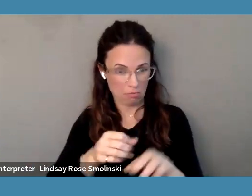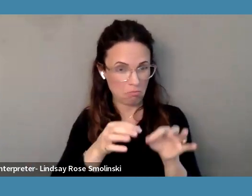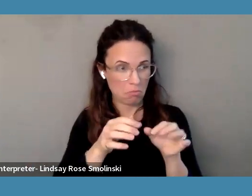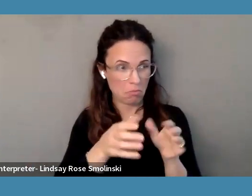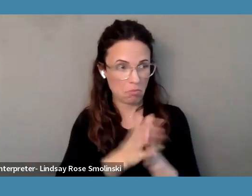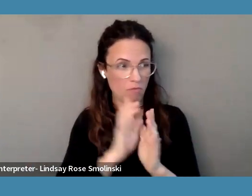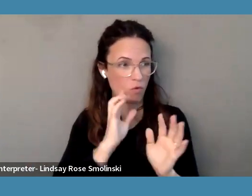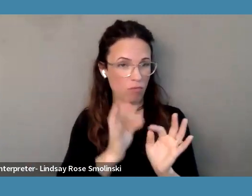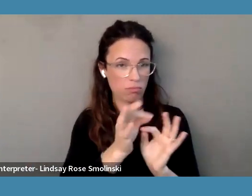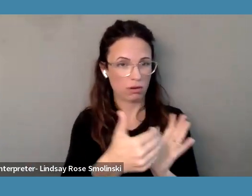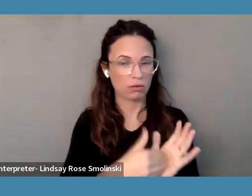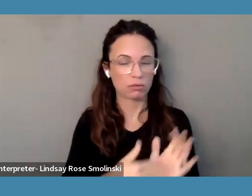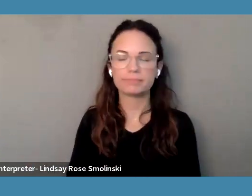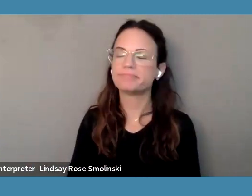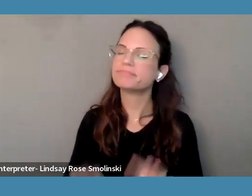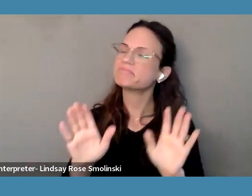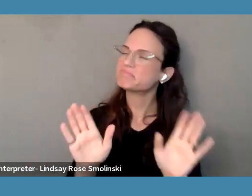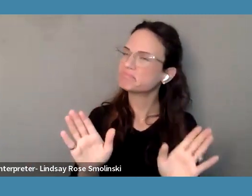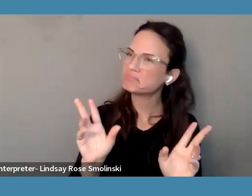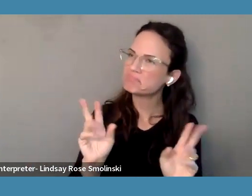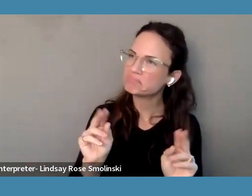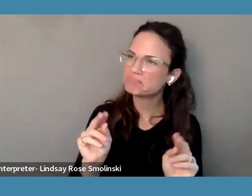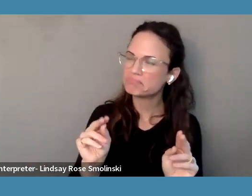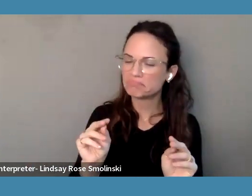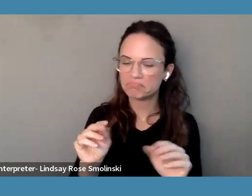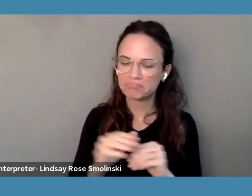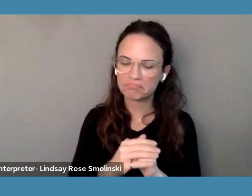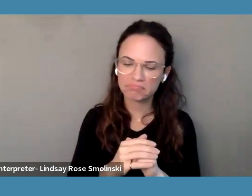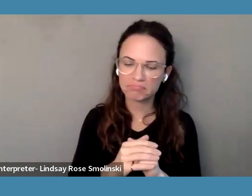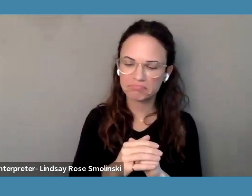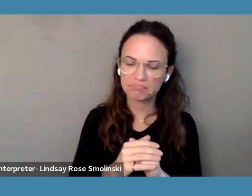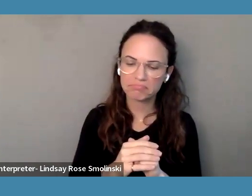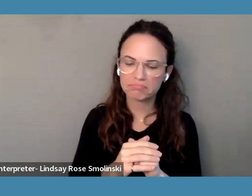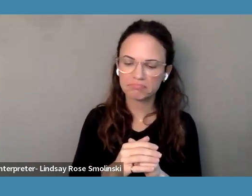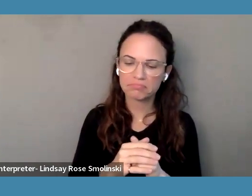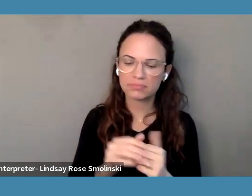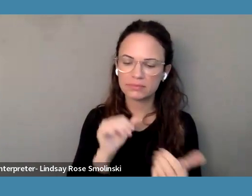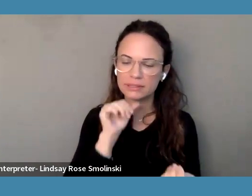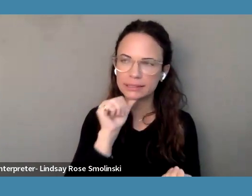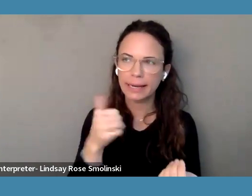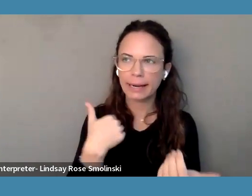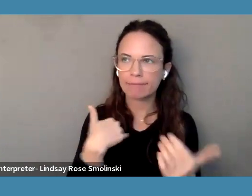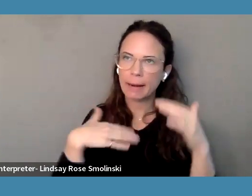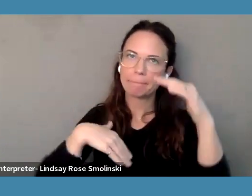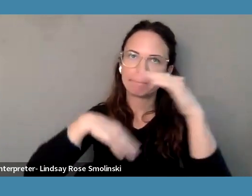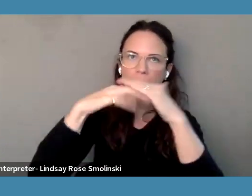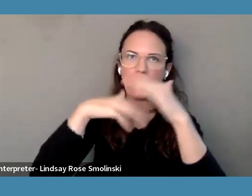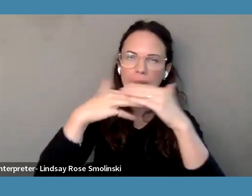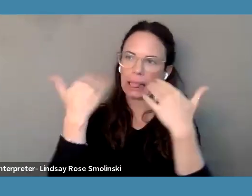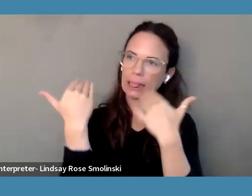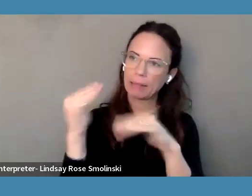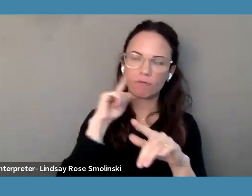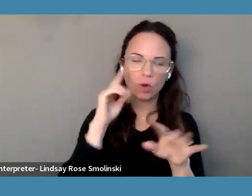No, there's not necessarily a max for requesting continuances.